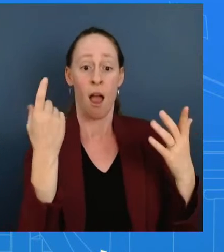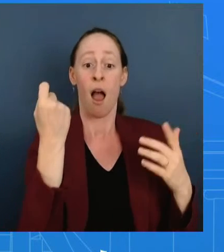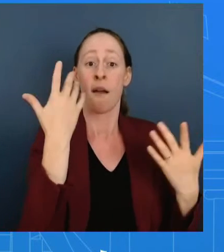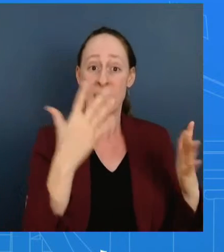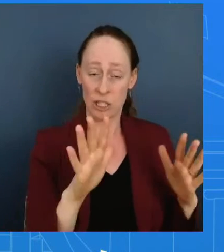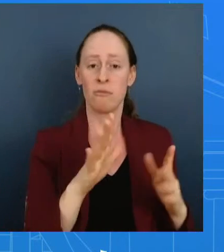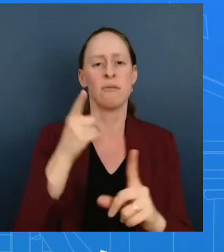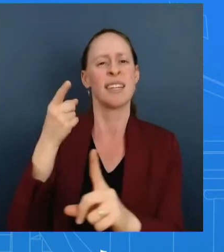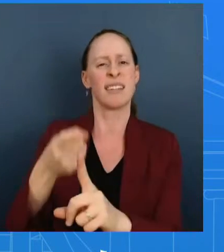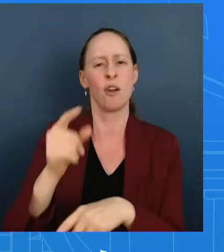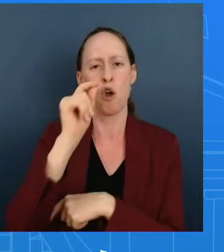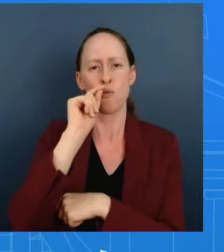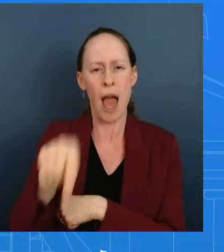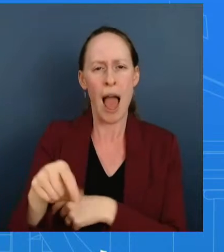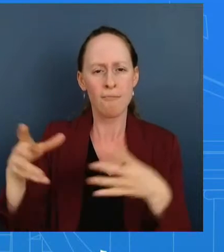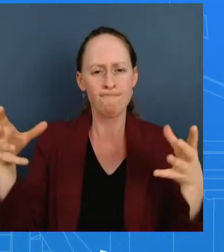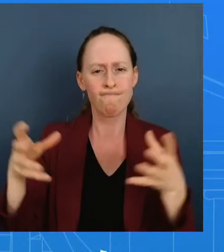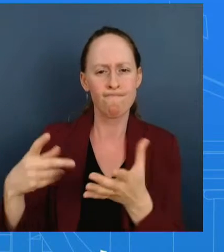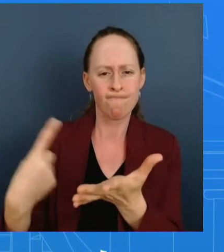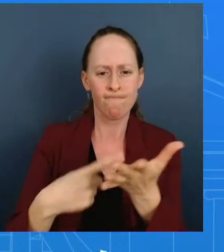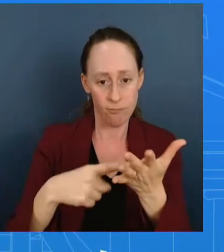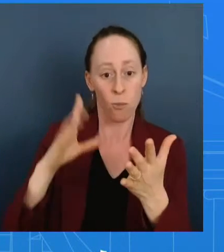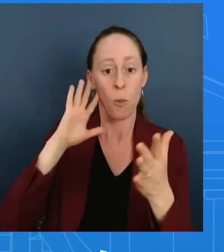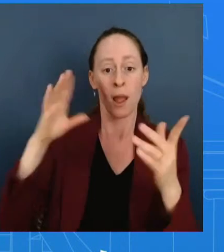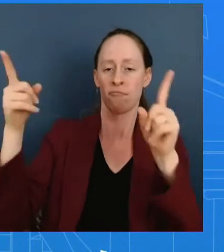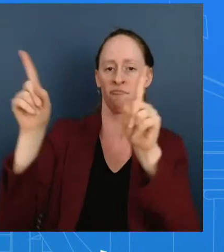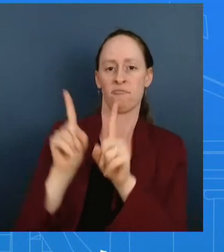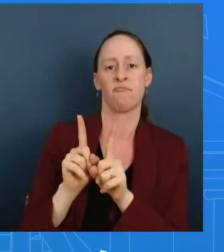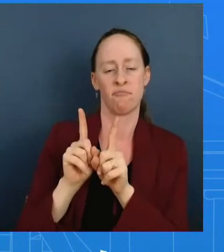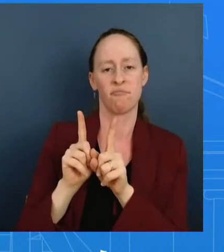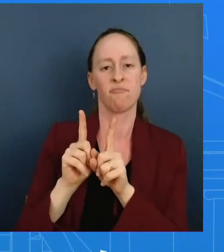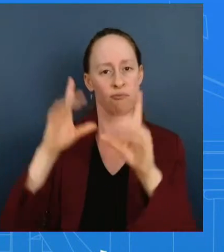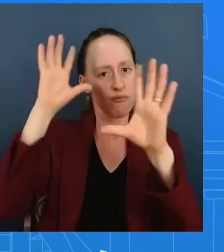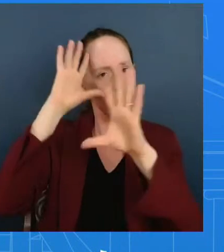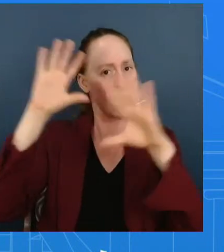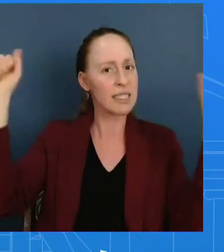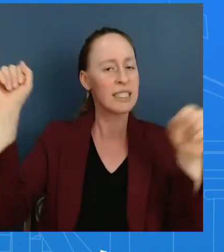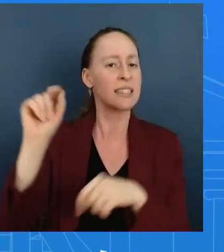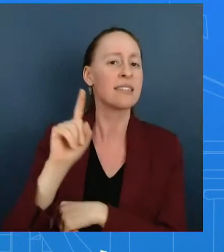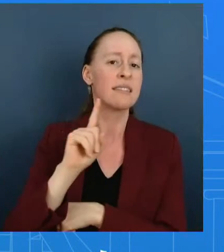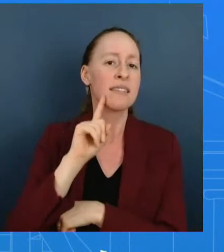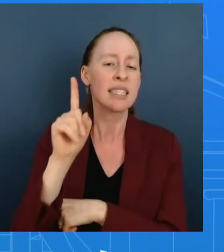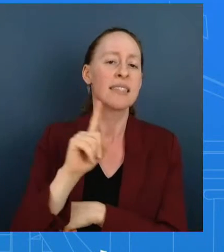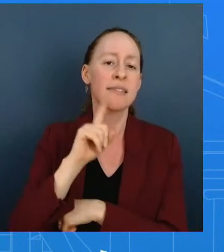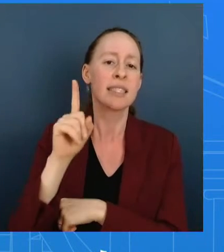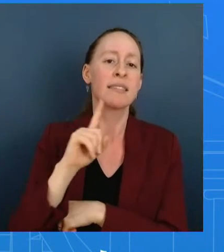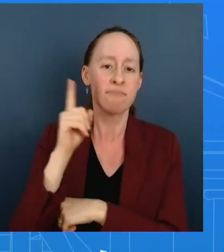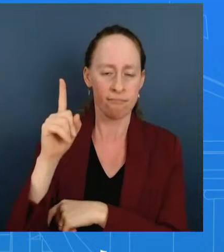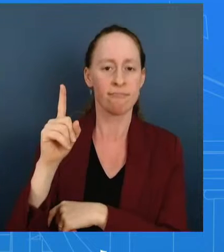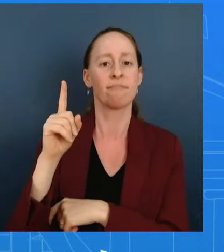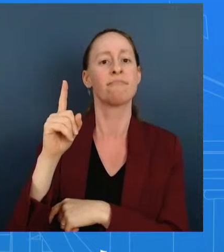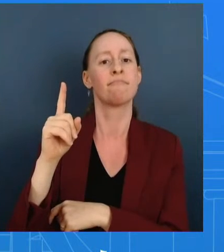who have signed bilateral security agreements with Ukraine, just as the president did, as you saw, in Italy a week or so ago.